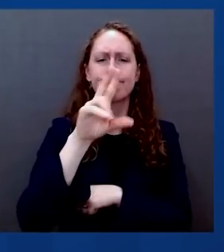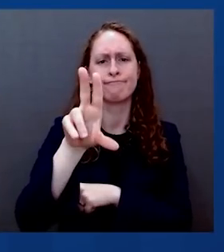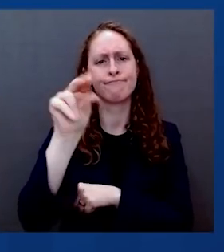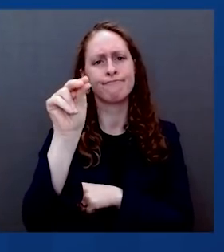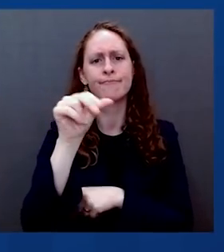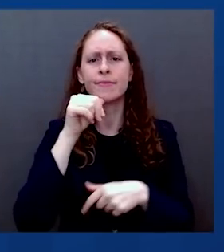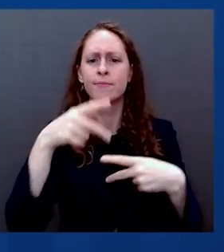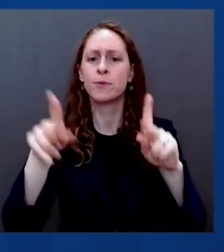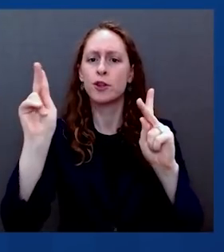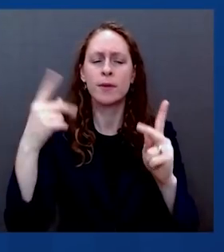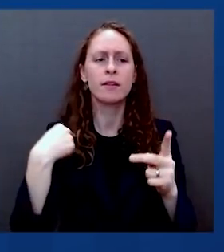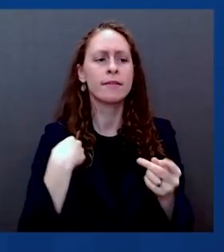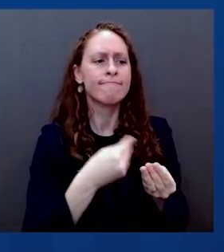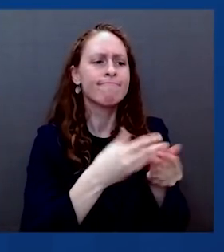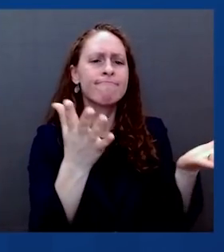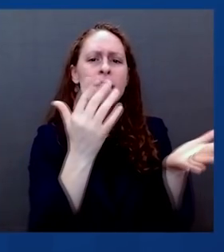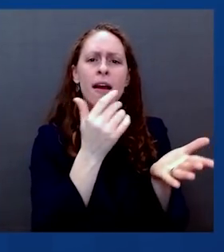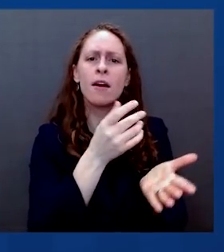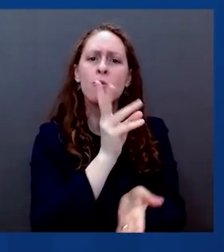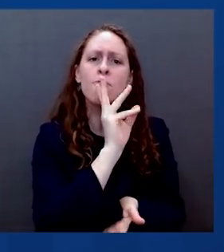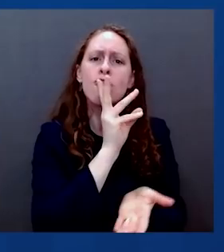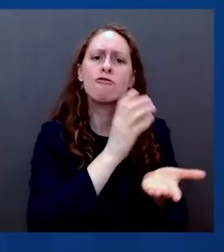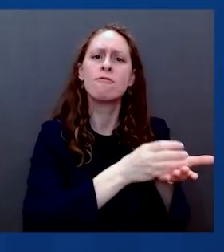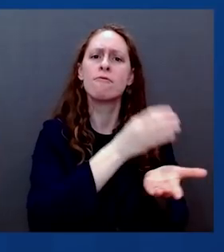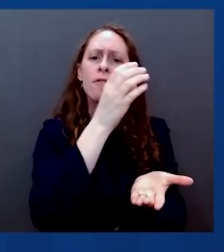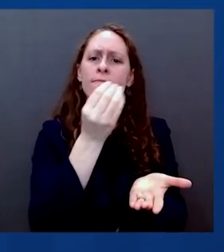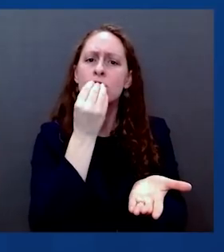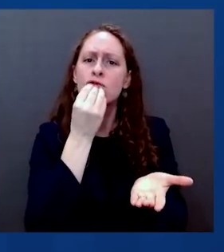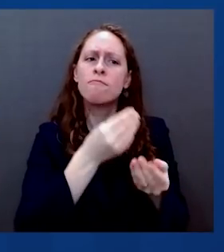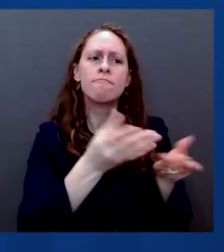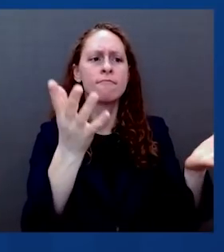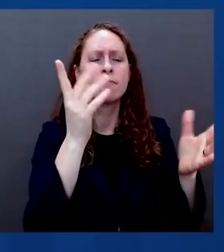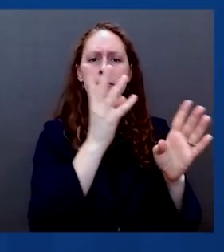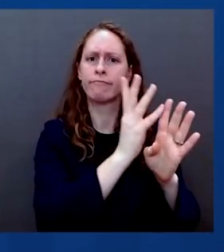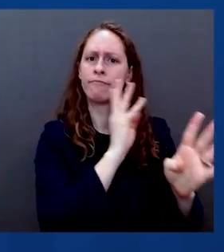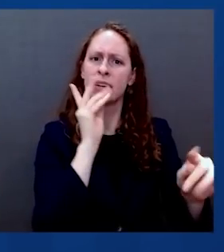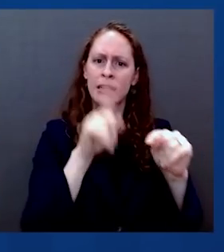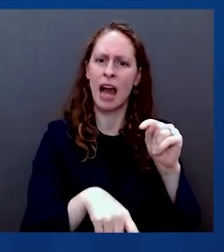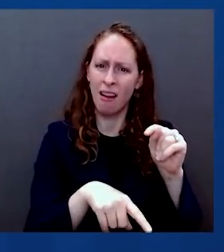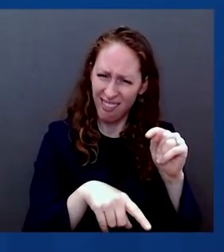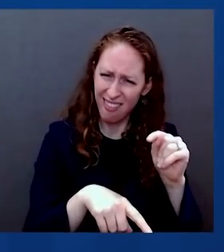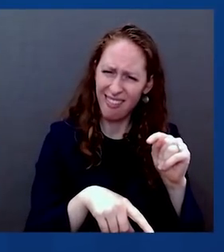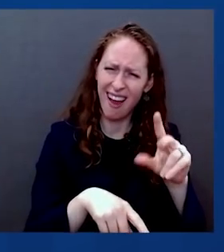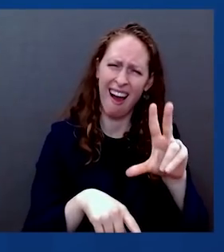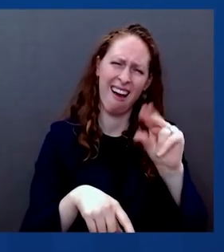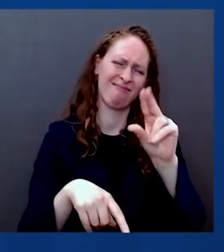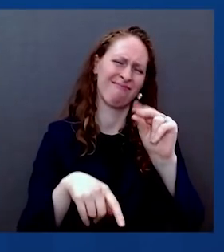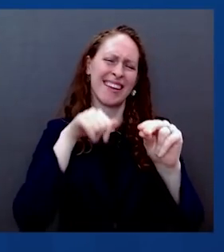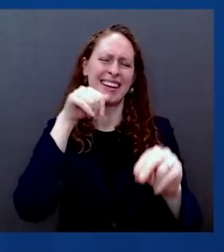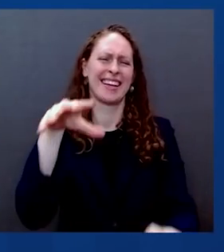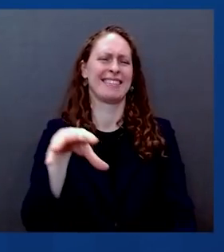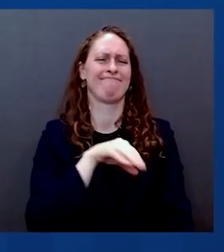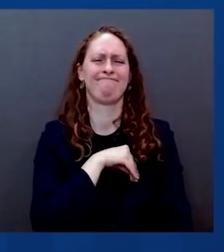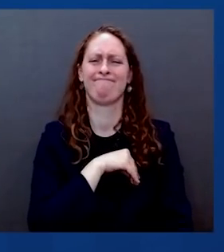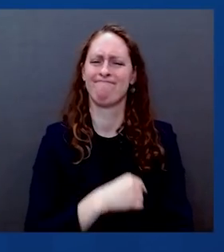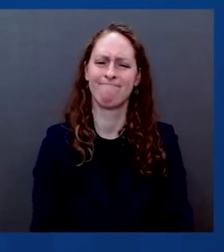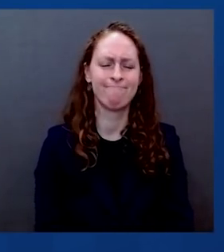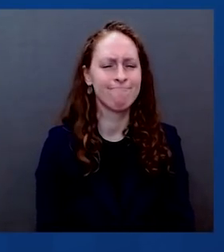And I have met with voters in Georgia. I have heard your outrage about the anti voter law here